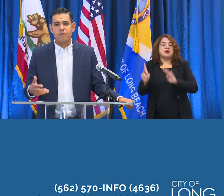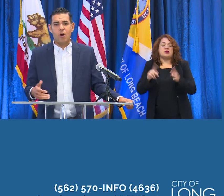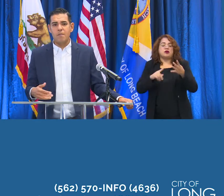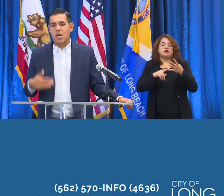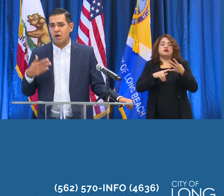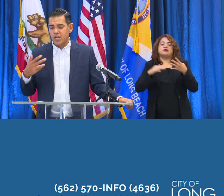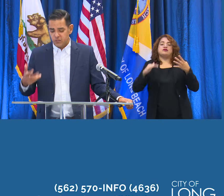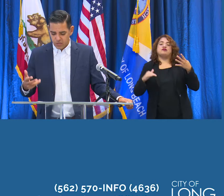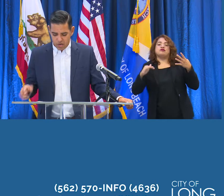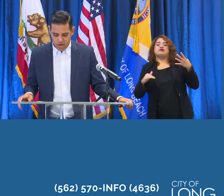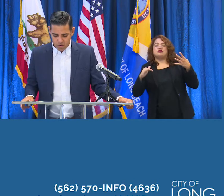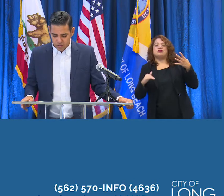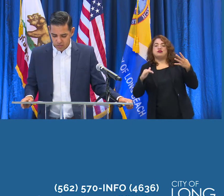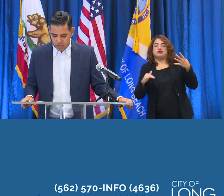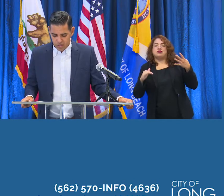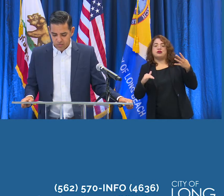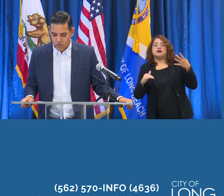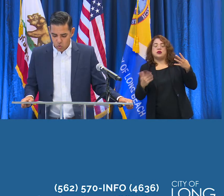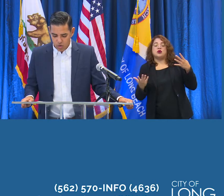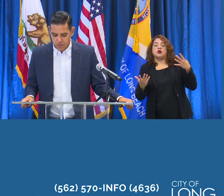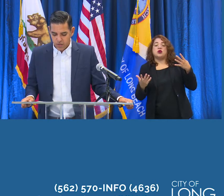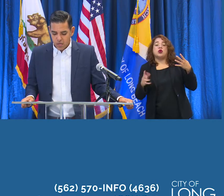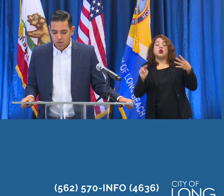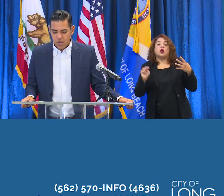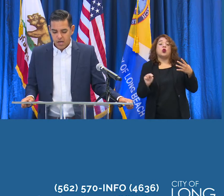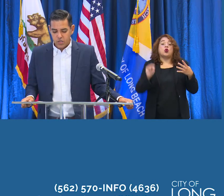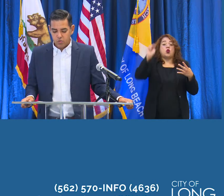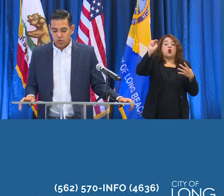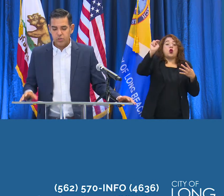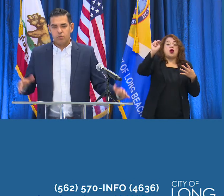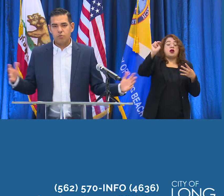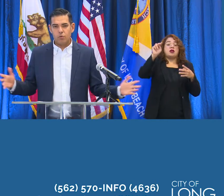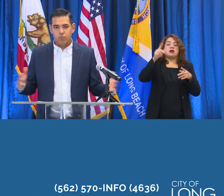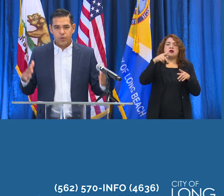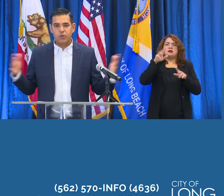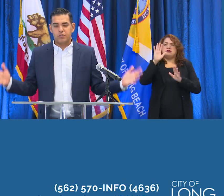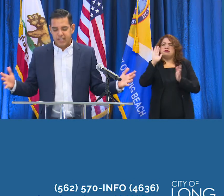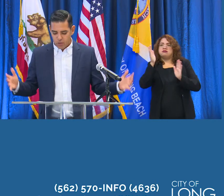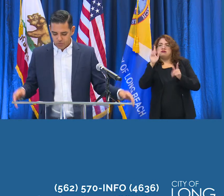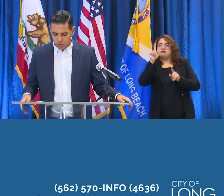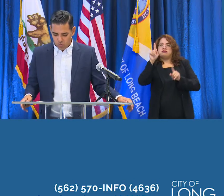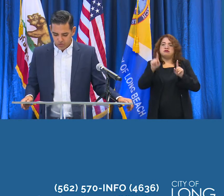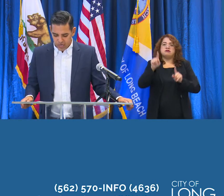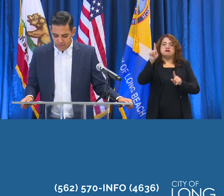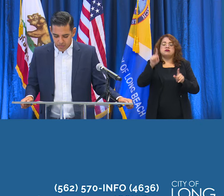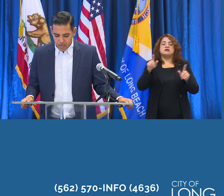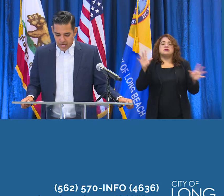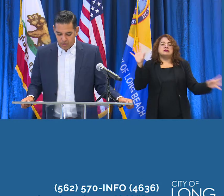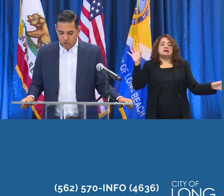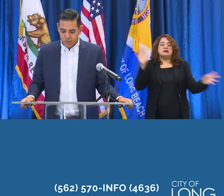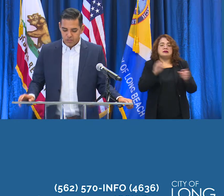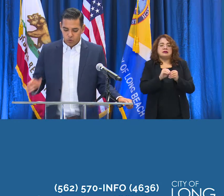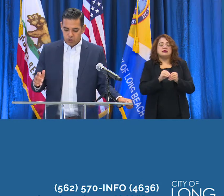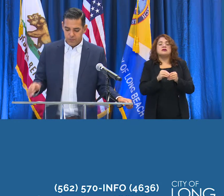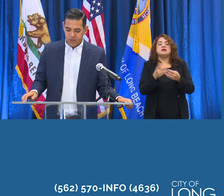farm areas, areas in the north-- you put those together with the whole state and Long Beach being in the